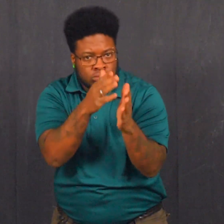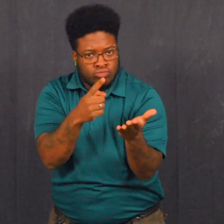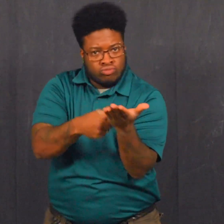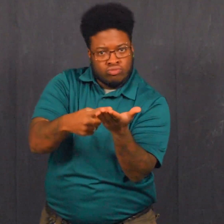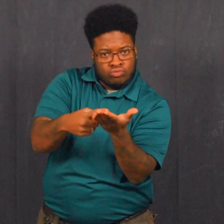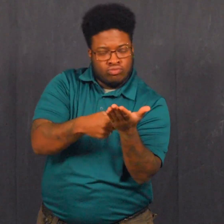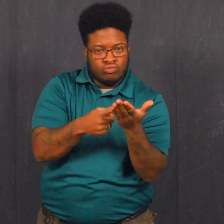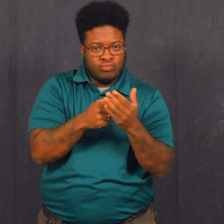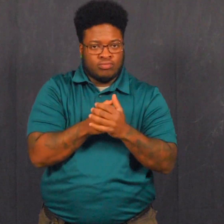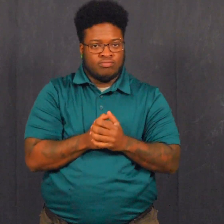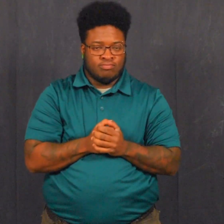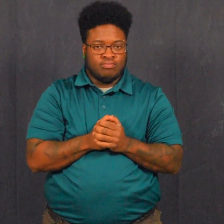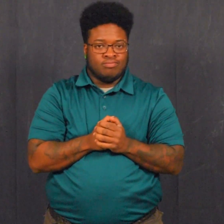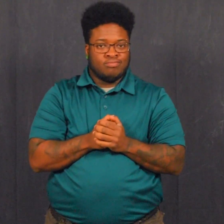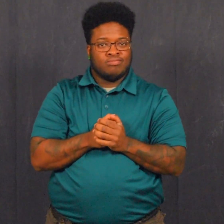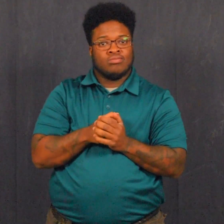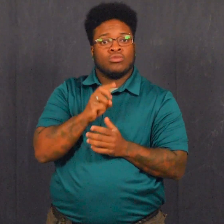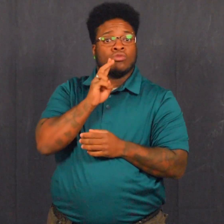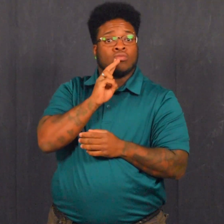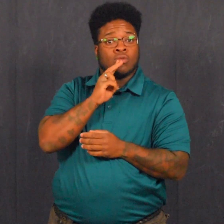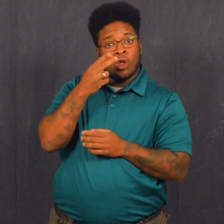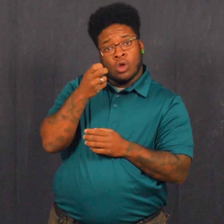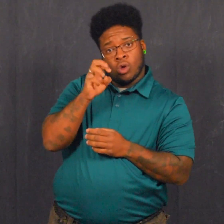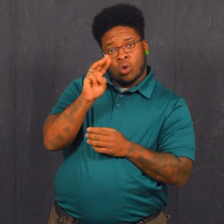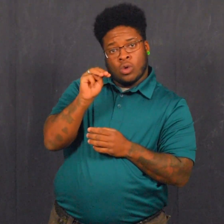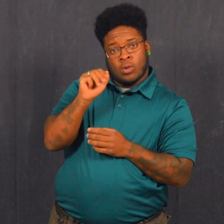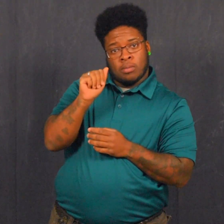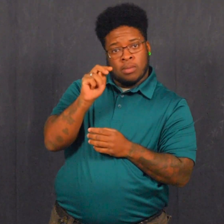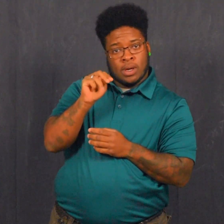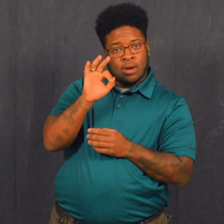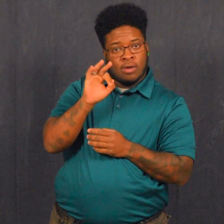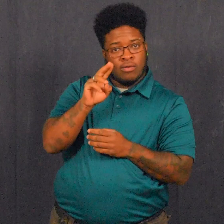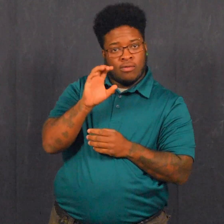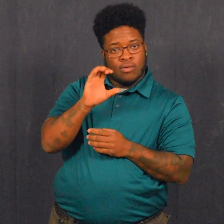and helped organize the hearing. Herman Fuechtmann,